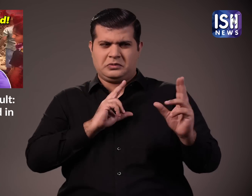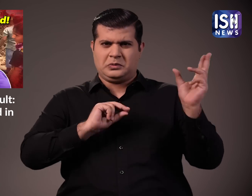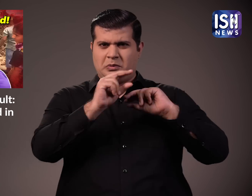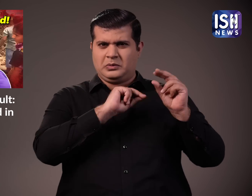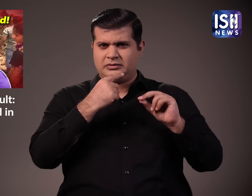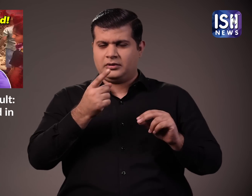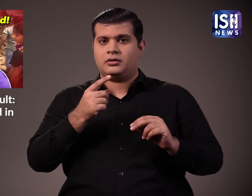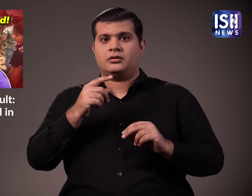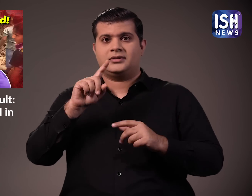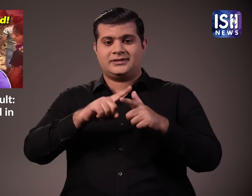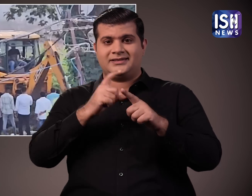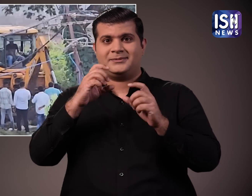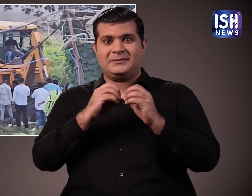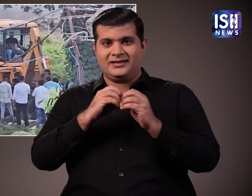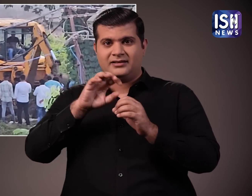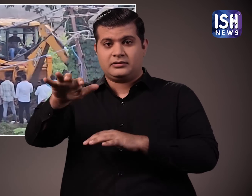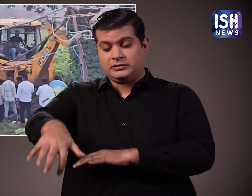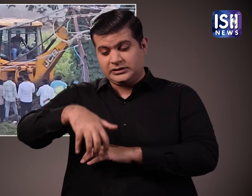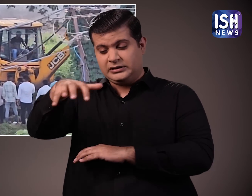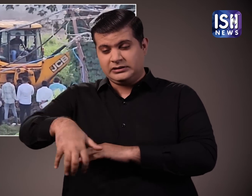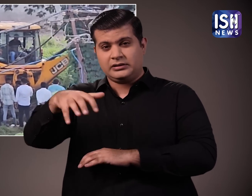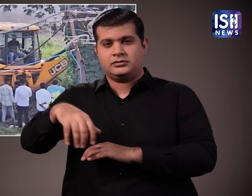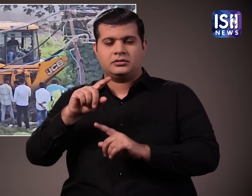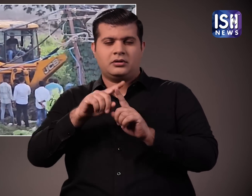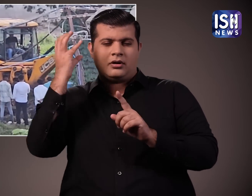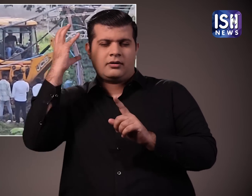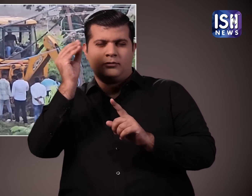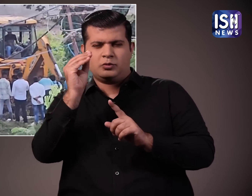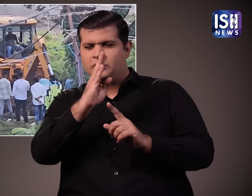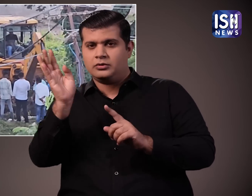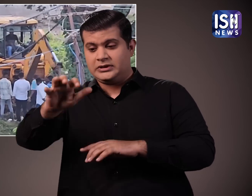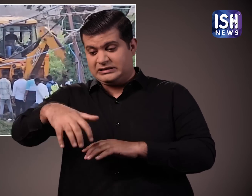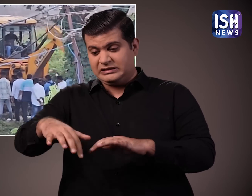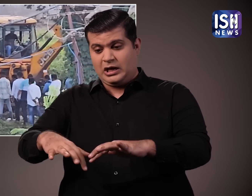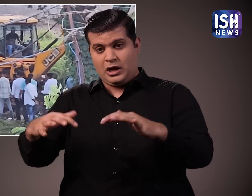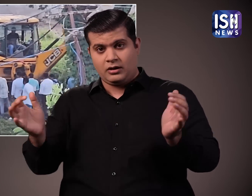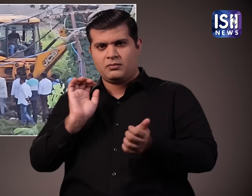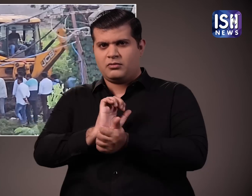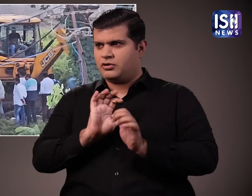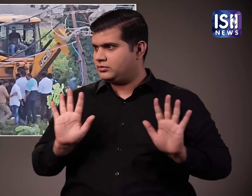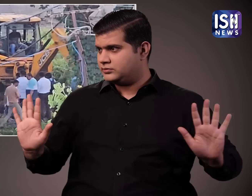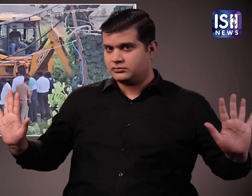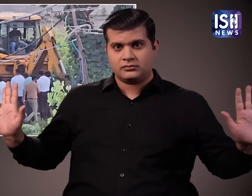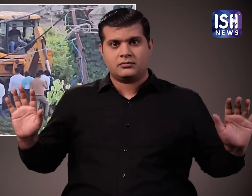Later, a JCB was brought to dig up a grave again, in the afternoon.